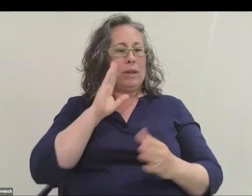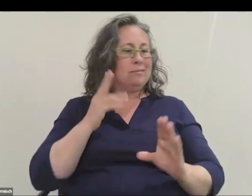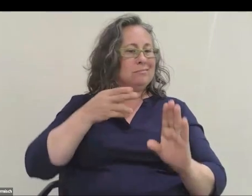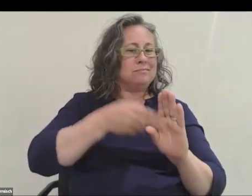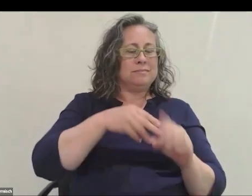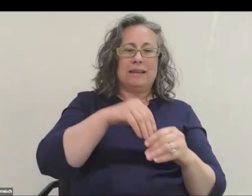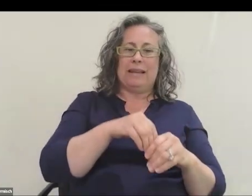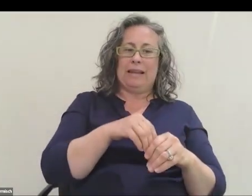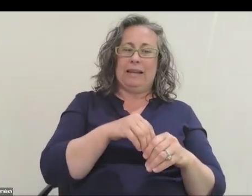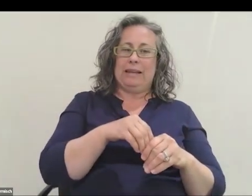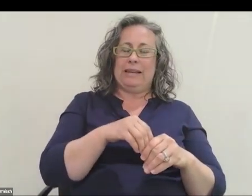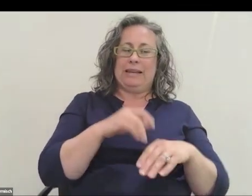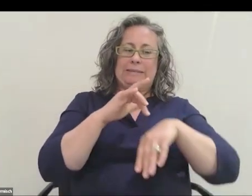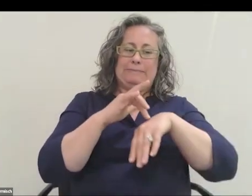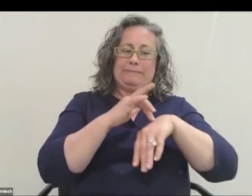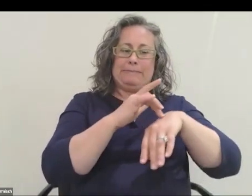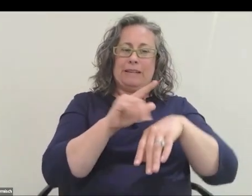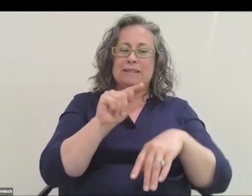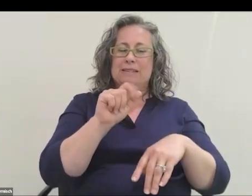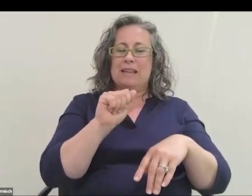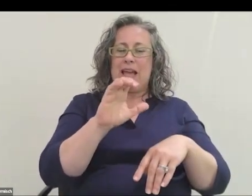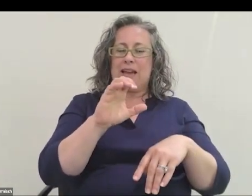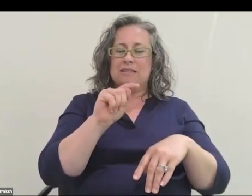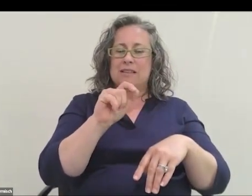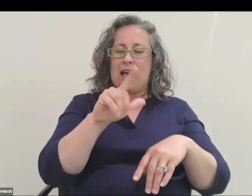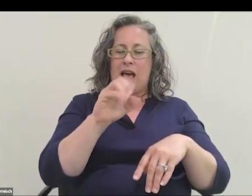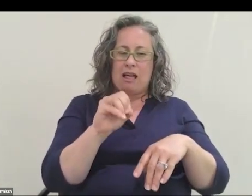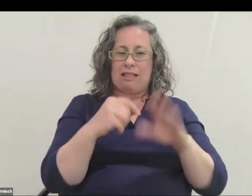who will participate in a tactile exhibition,